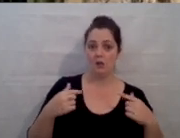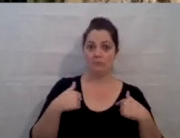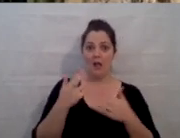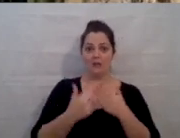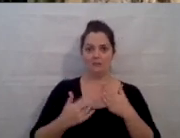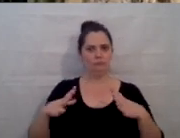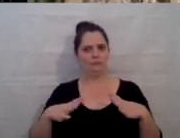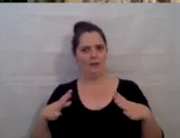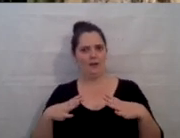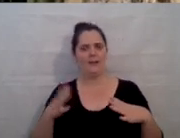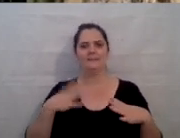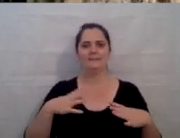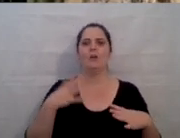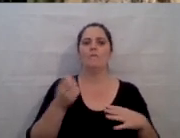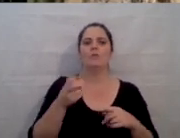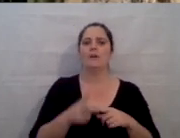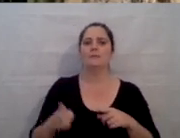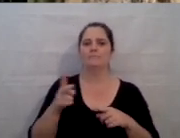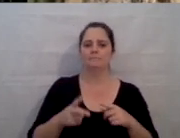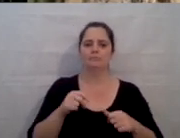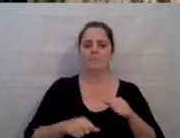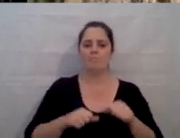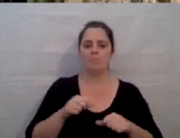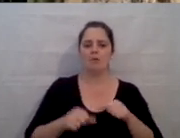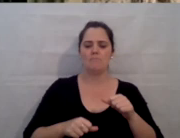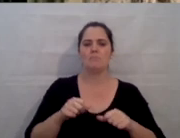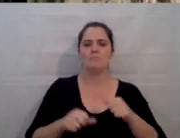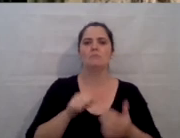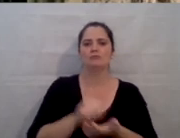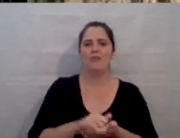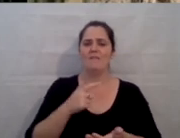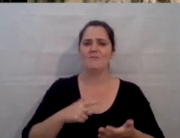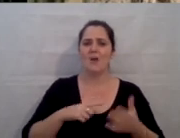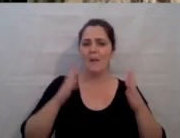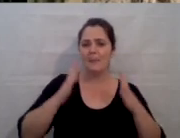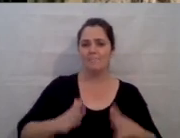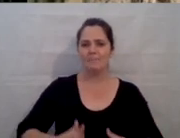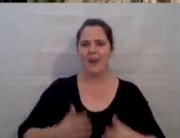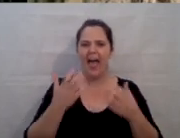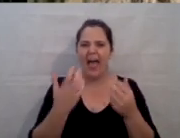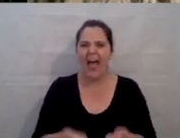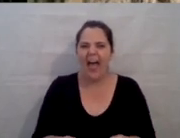And that rhythm is important because this drawing is about the body, it is the body and your body has rhythms and those rhythms will come